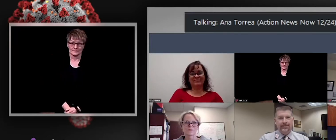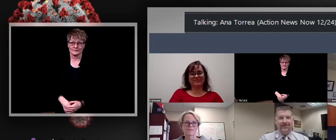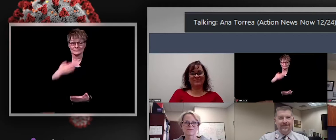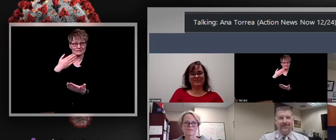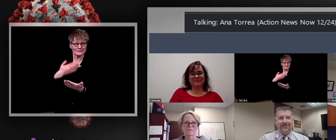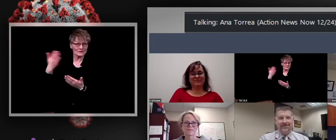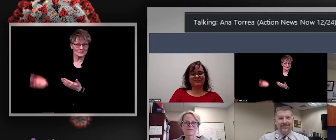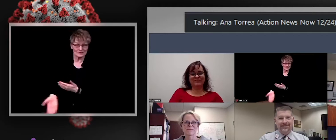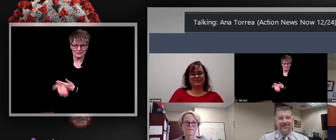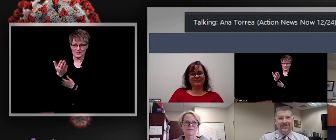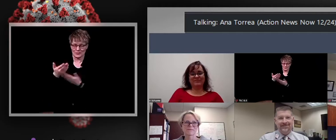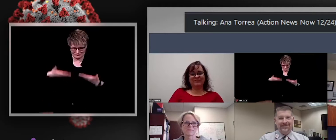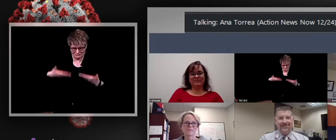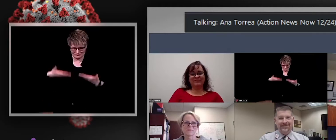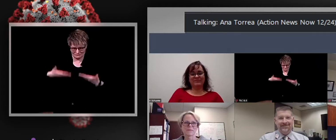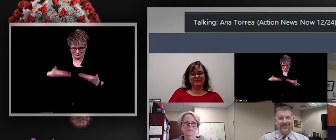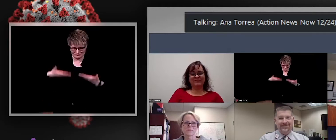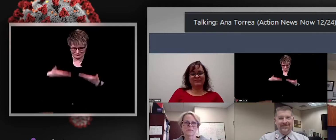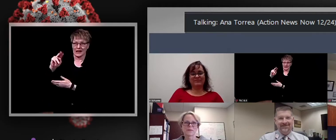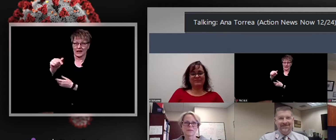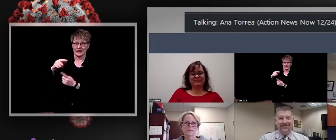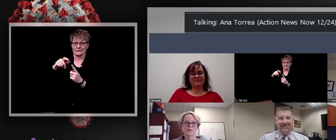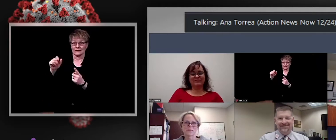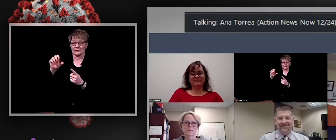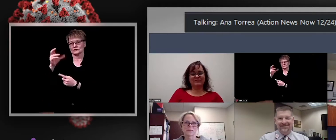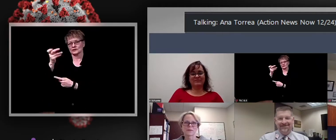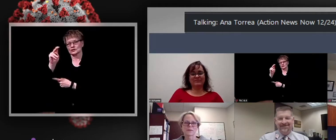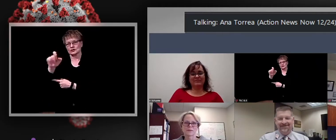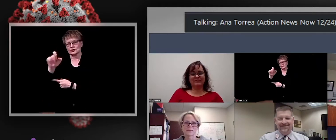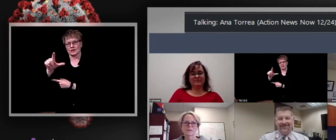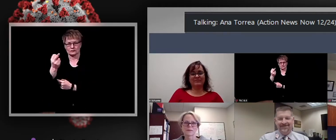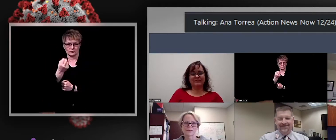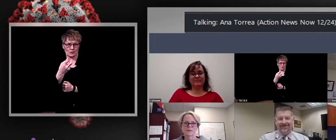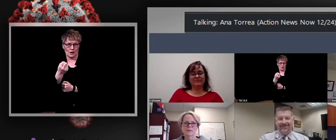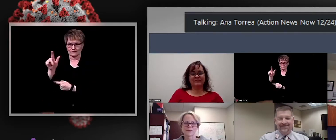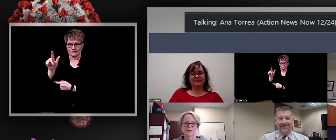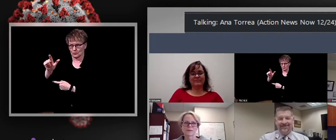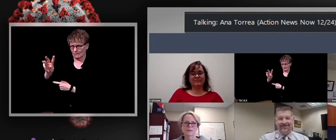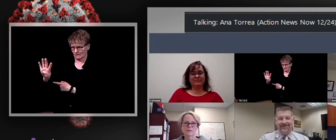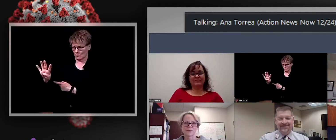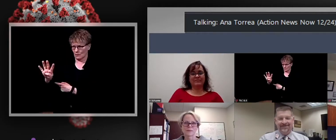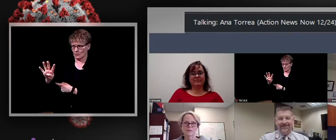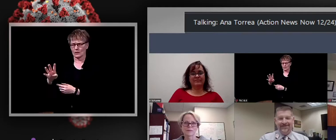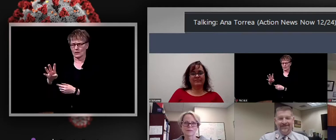Channel 12/24. I just want to know what's the status of the Moderna vaccine. I've seen